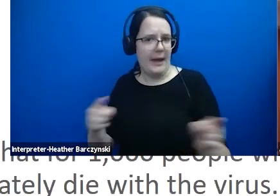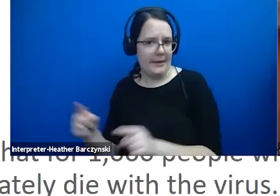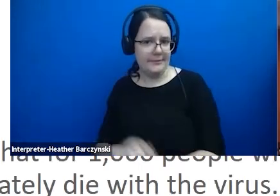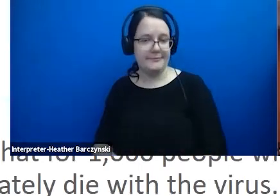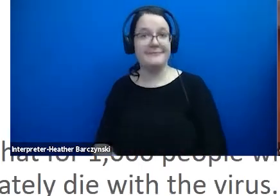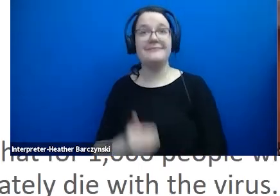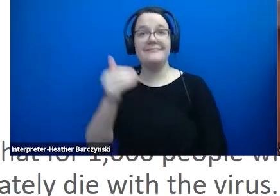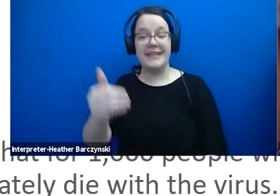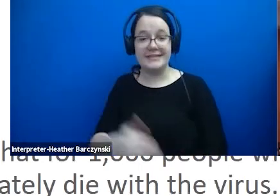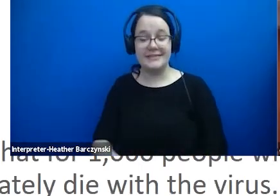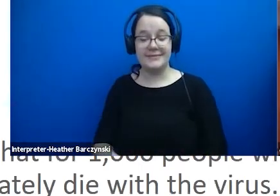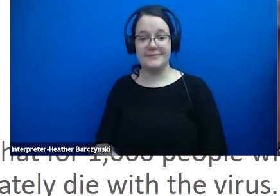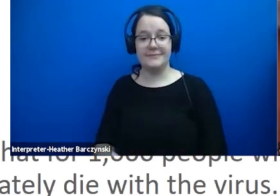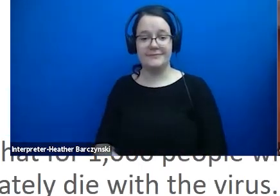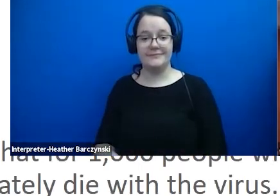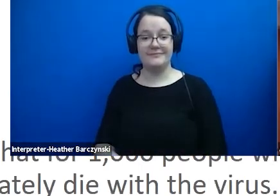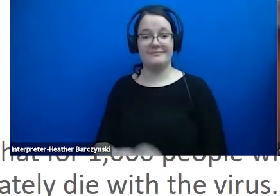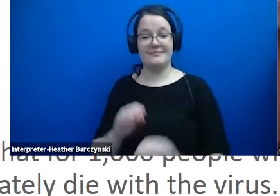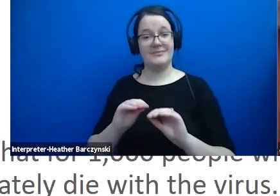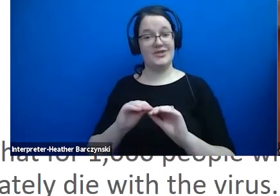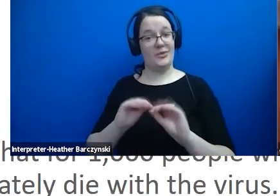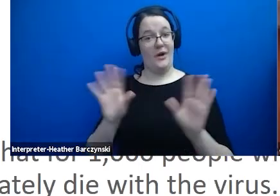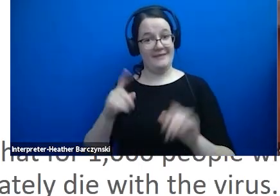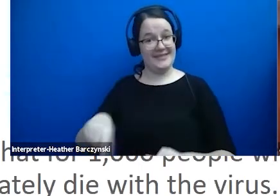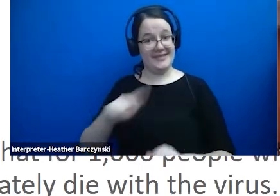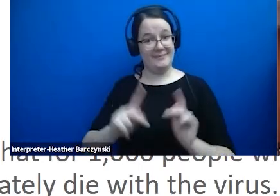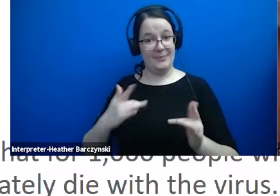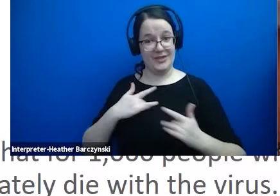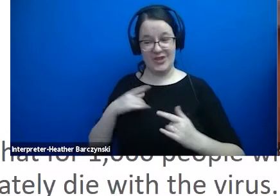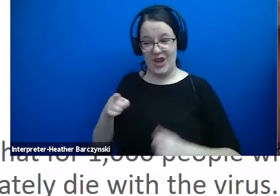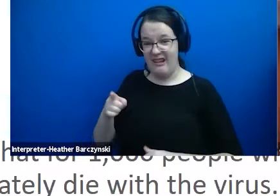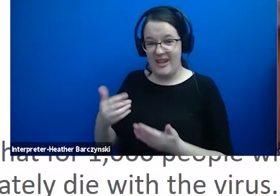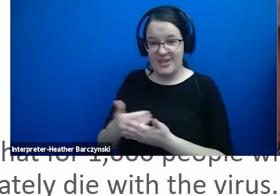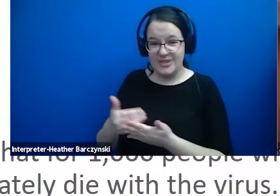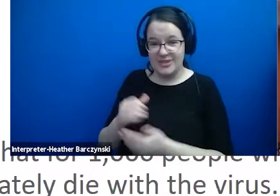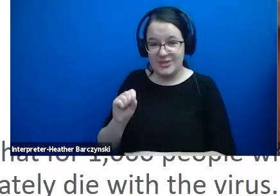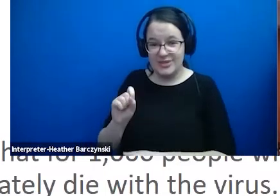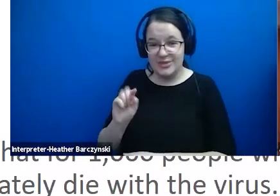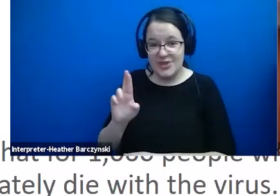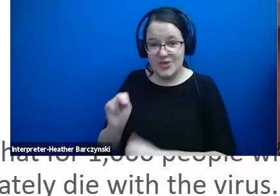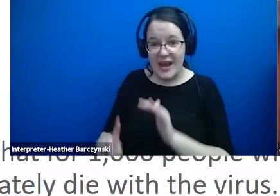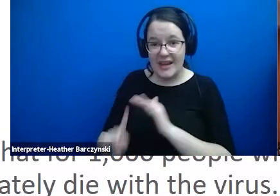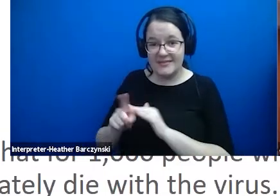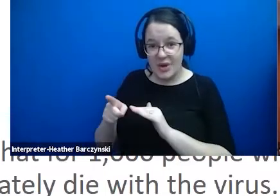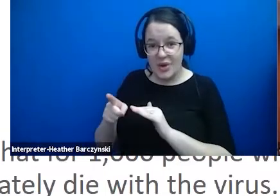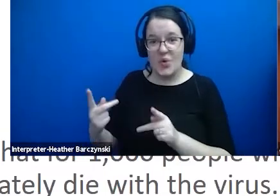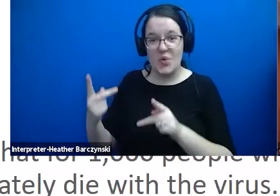so obviously a big concern is whether or not this new strain is more deadly initially most experts